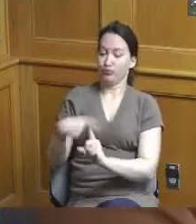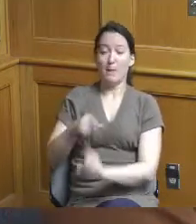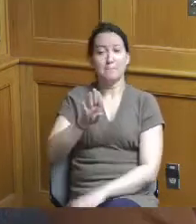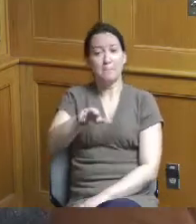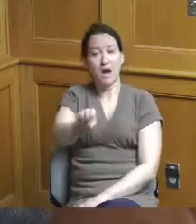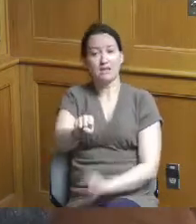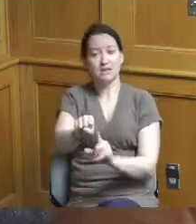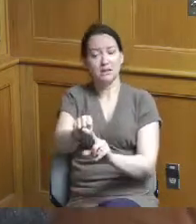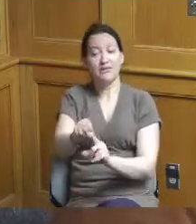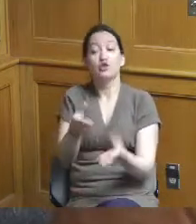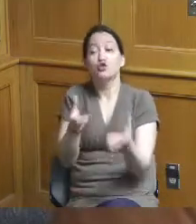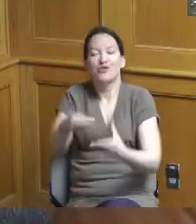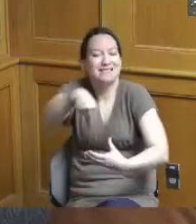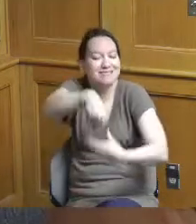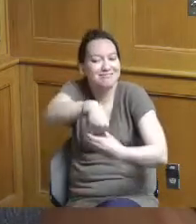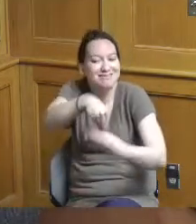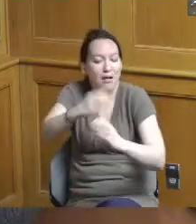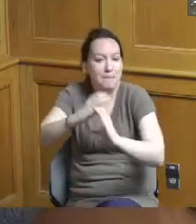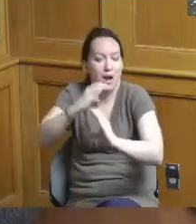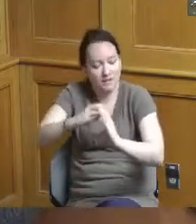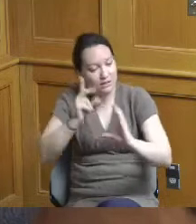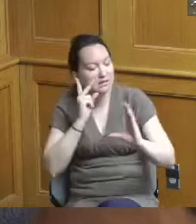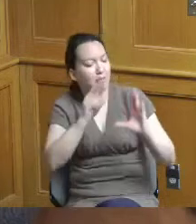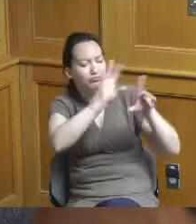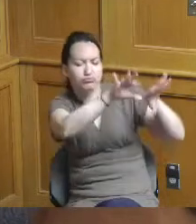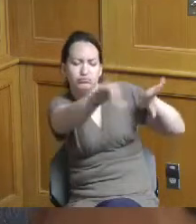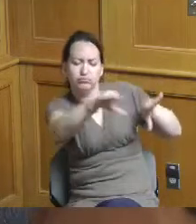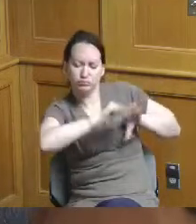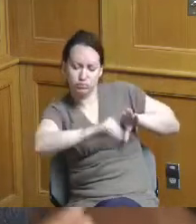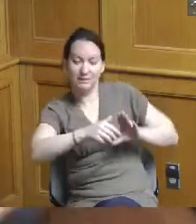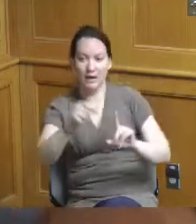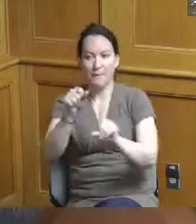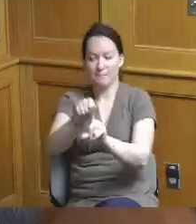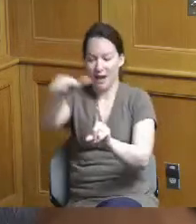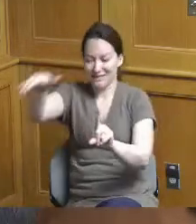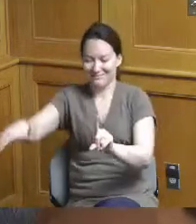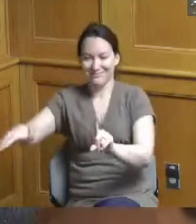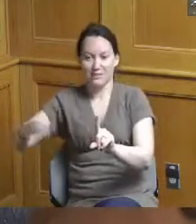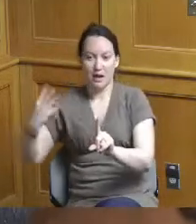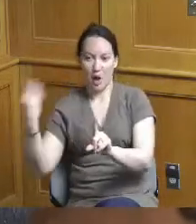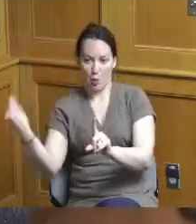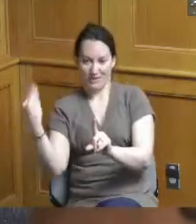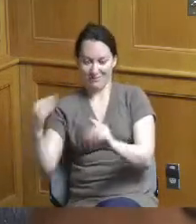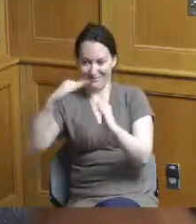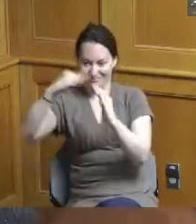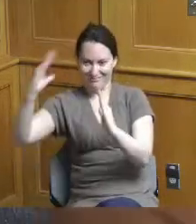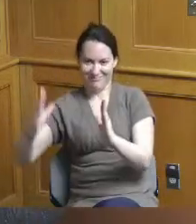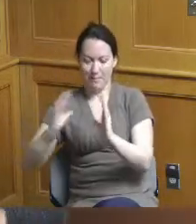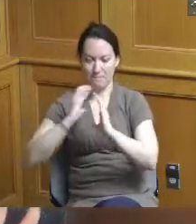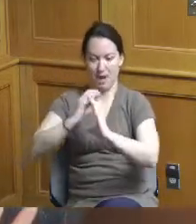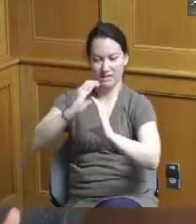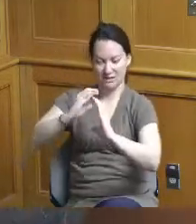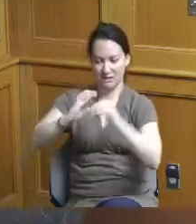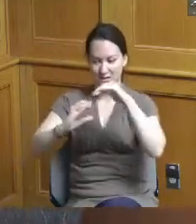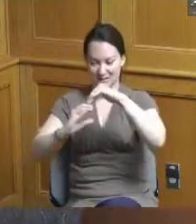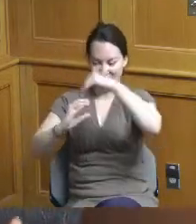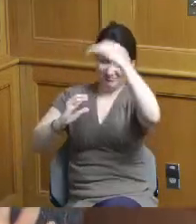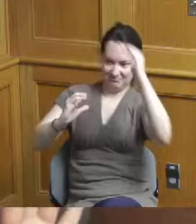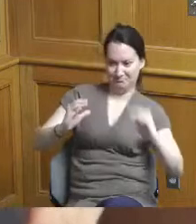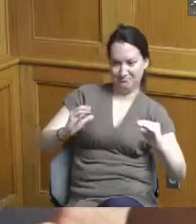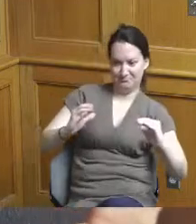have Services inside the bus and then be expanded outside the bus but the thing is we're coming and